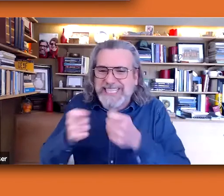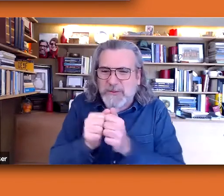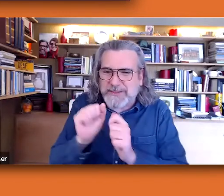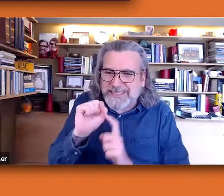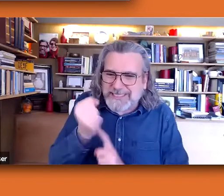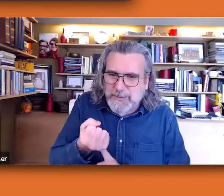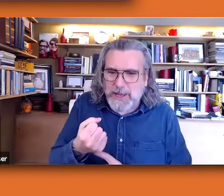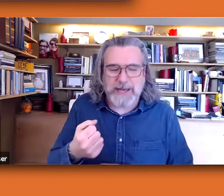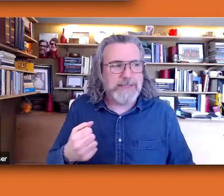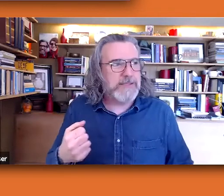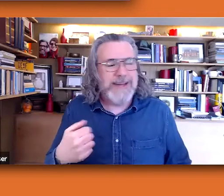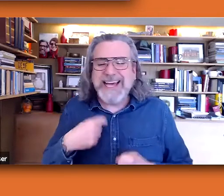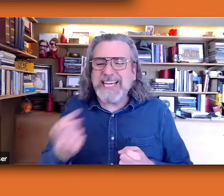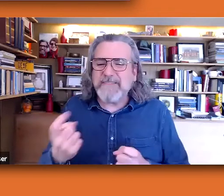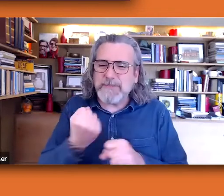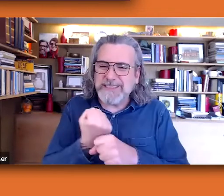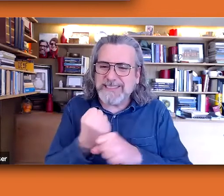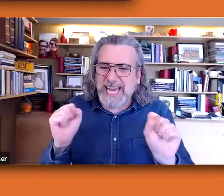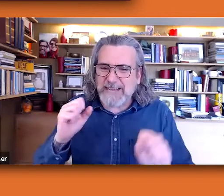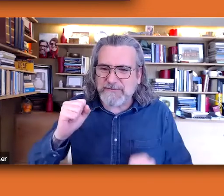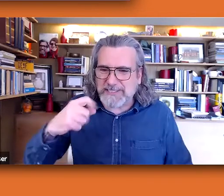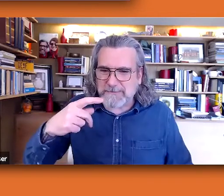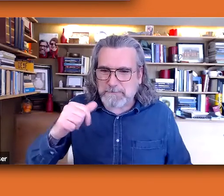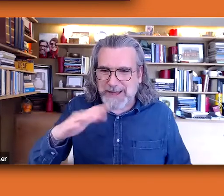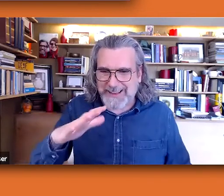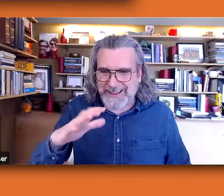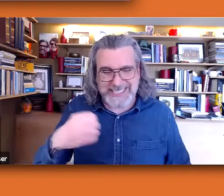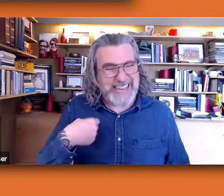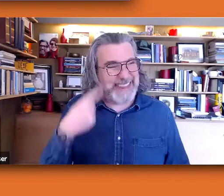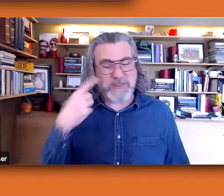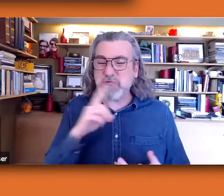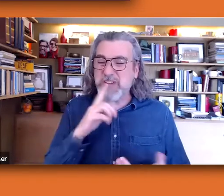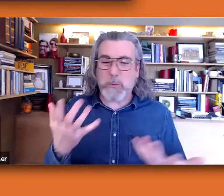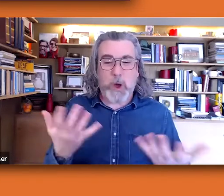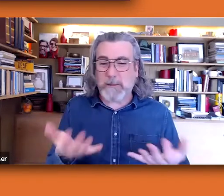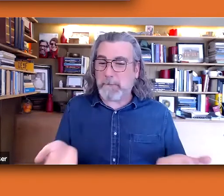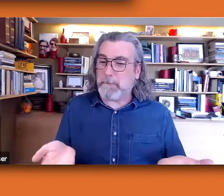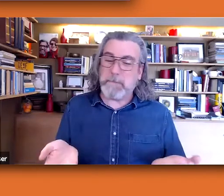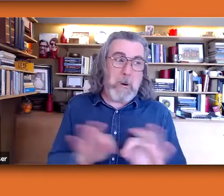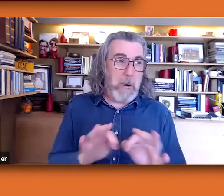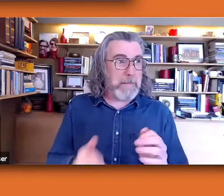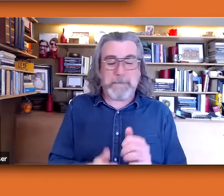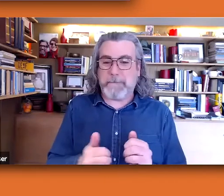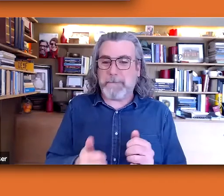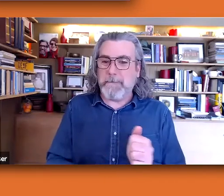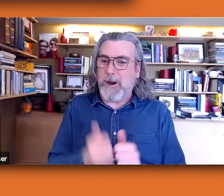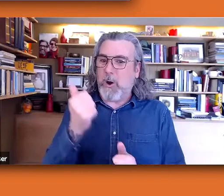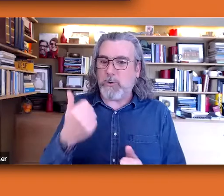Some of them were able to fight for what they needed and others struggled more.